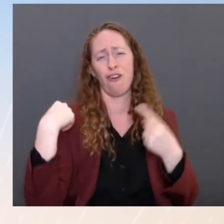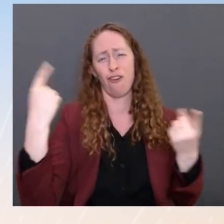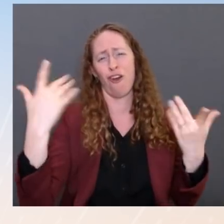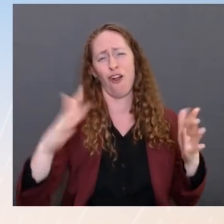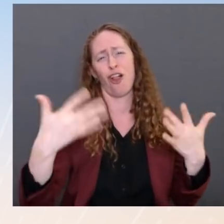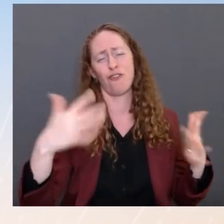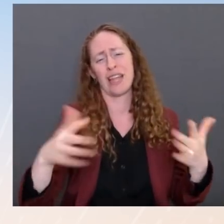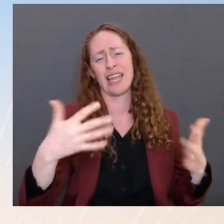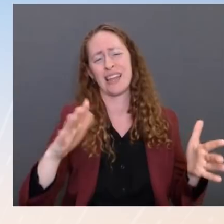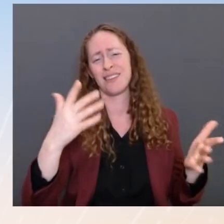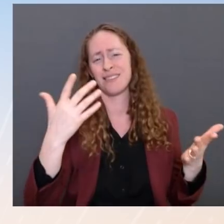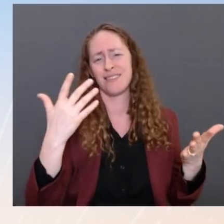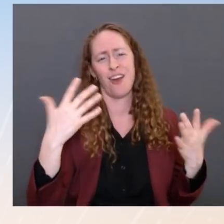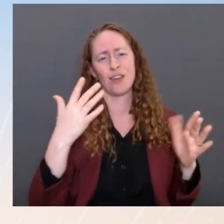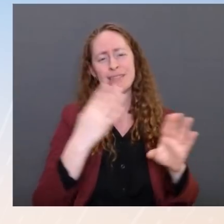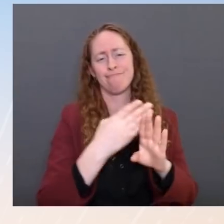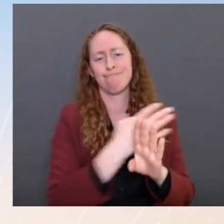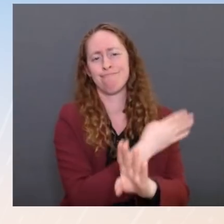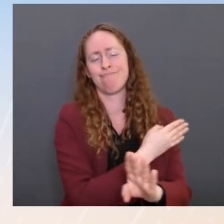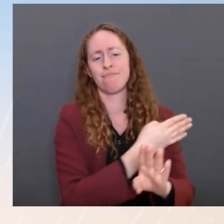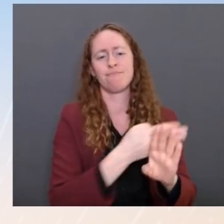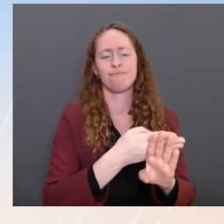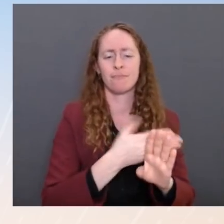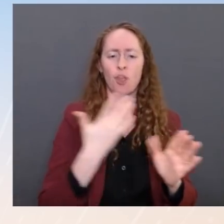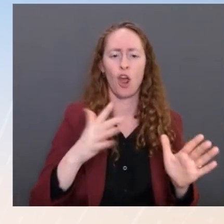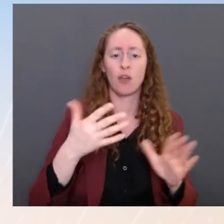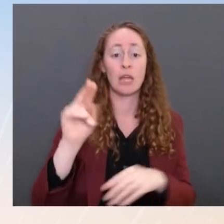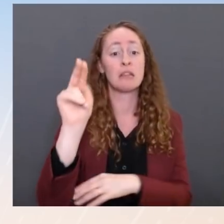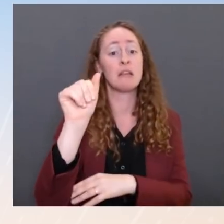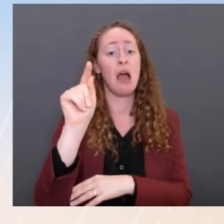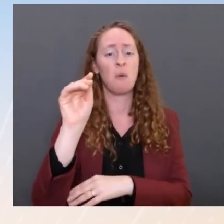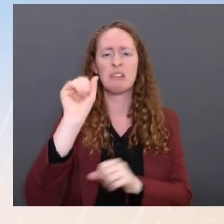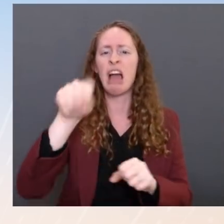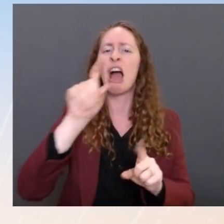including addressing a range of issues like corruption and how you would participate